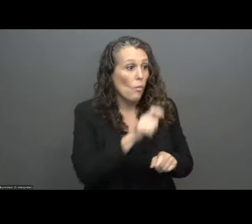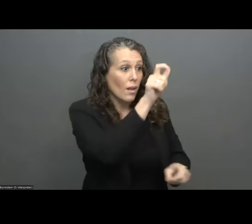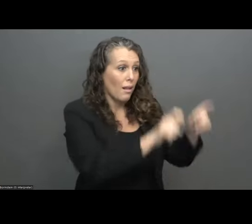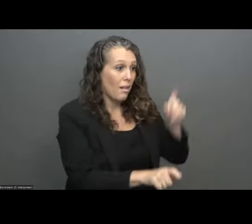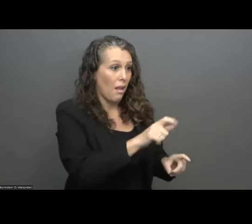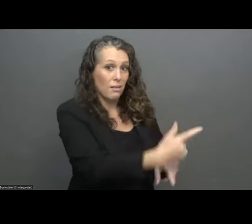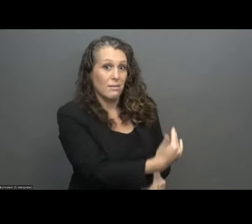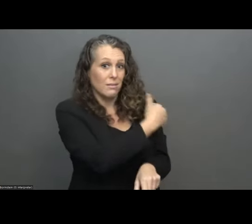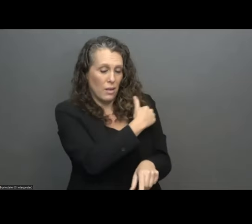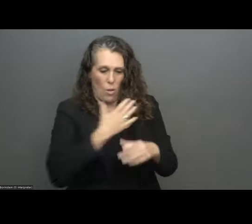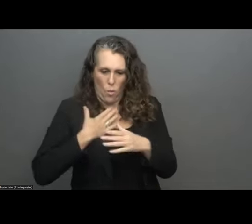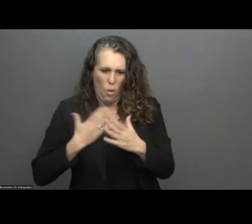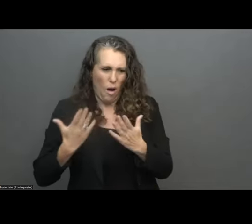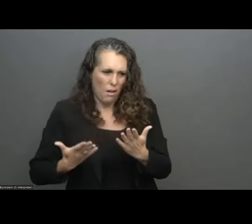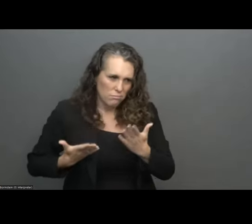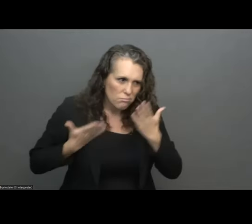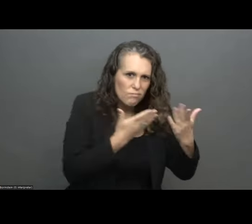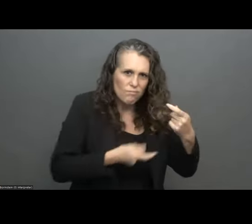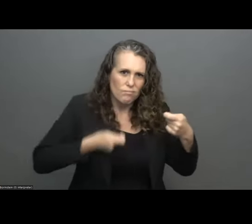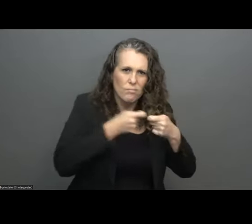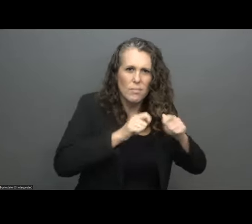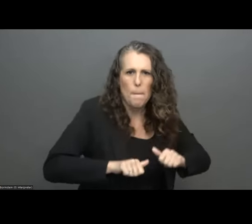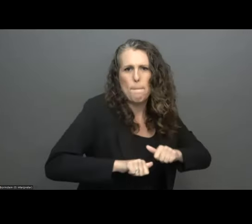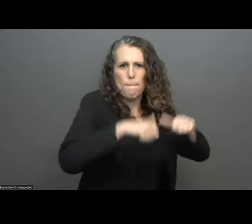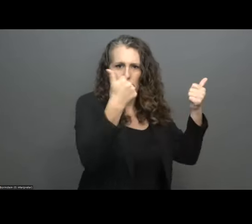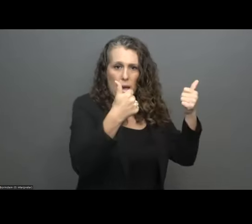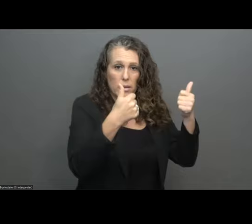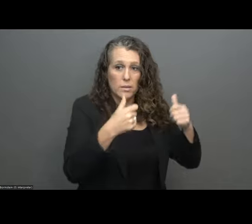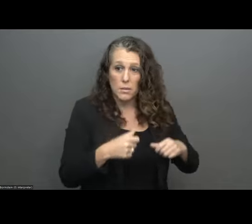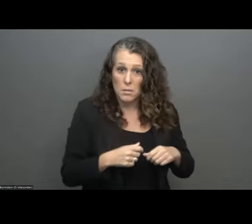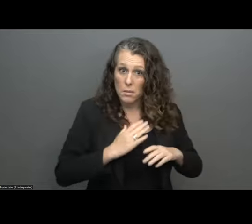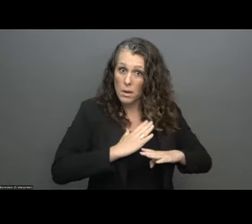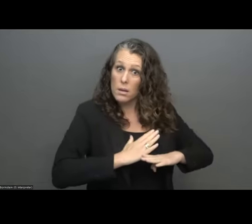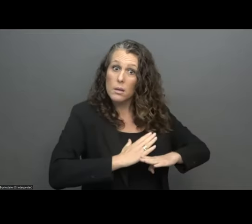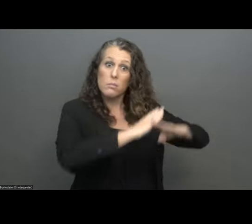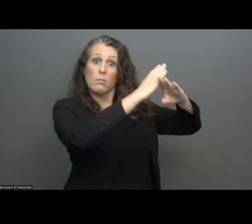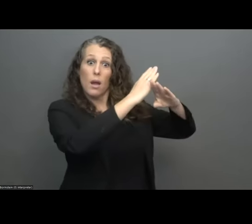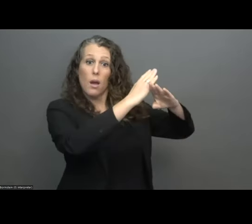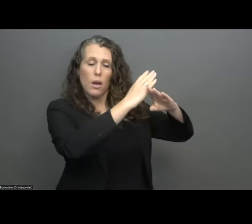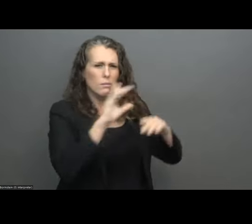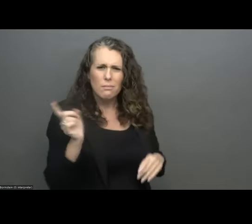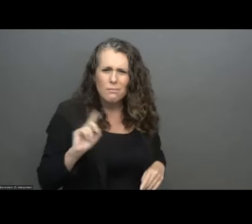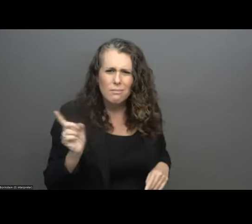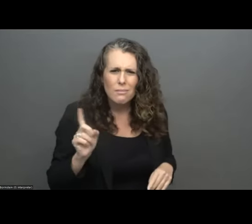09:45:15 And there should be no barrier to overcoming to uncovering talent, due to disability,